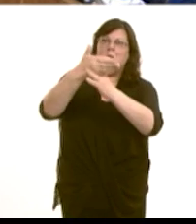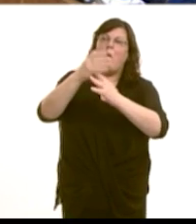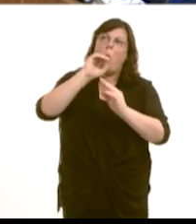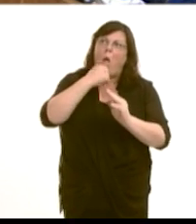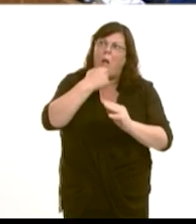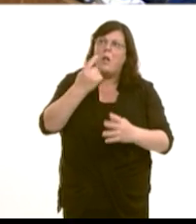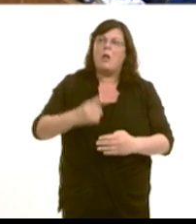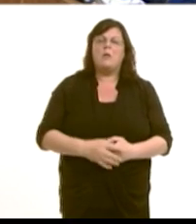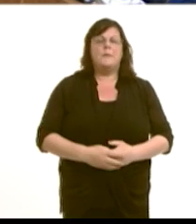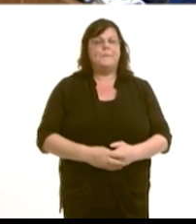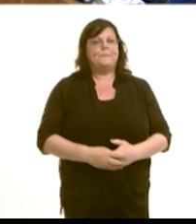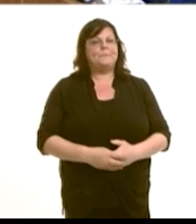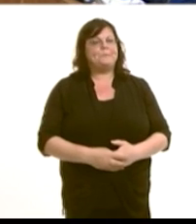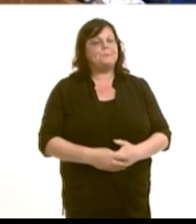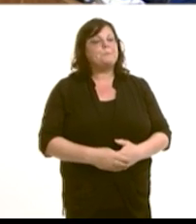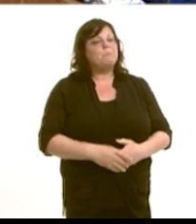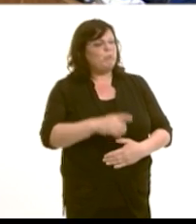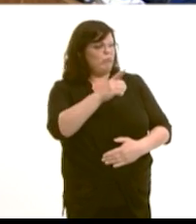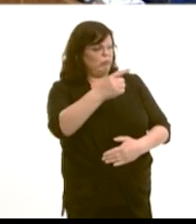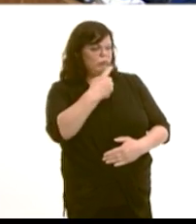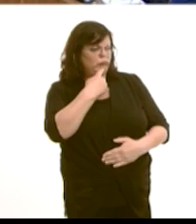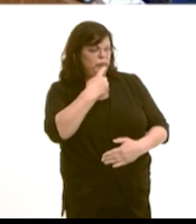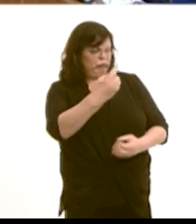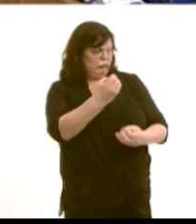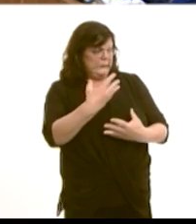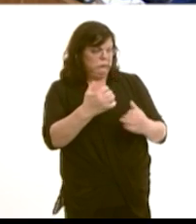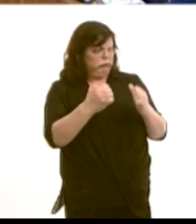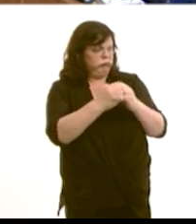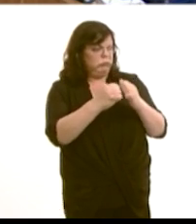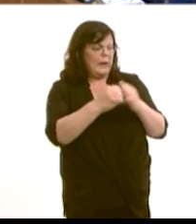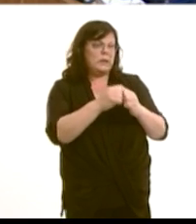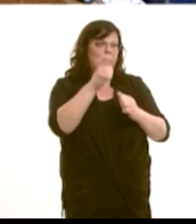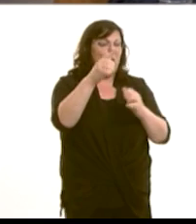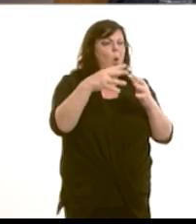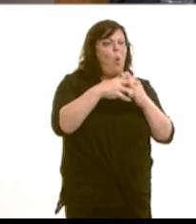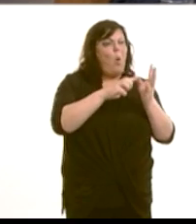Carwyn Jones: The Member is right on the situation in Waunfawróthere are huge pressures there.